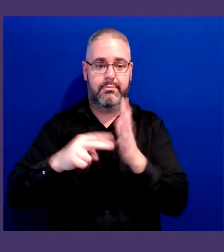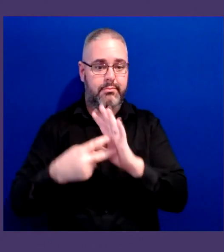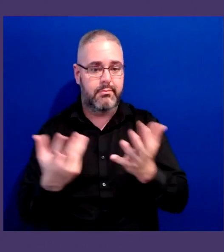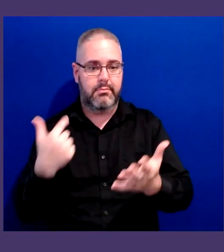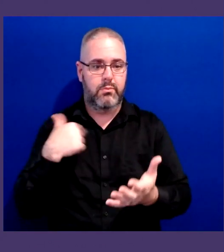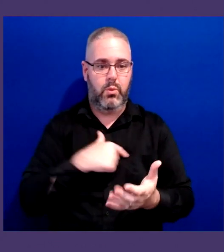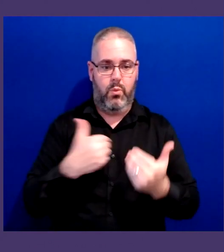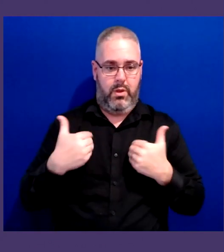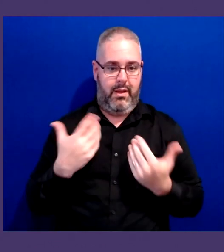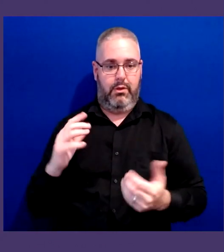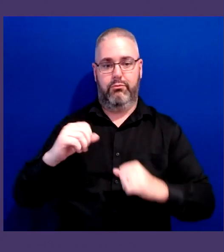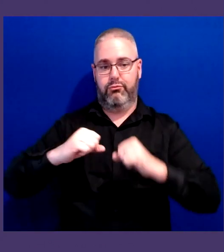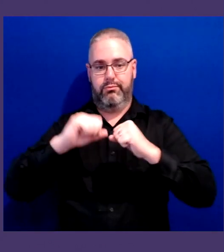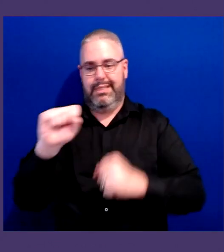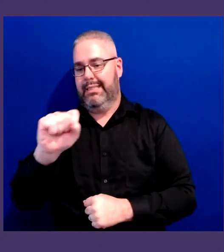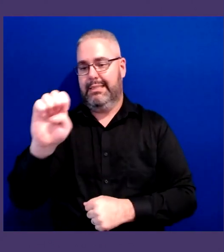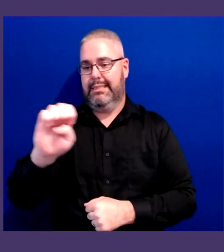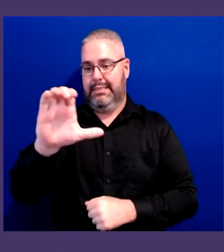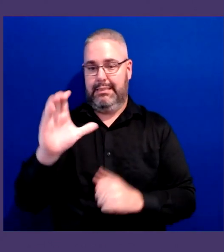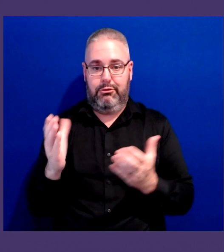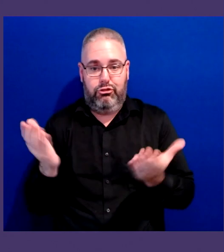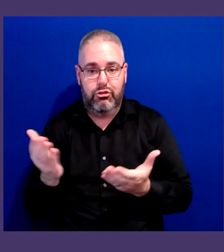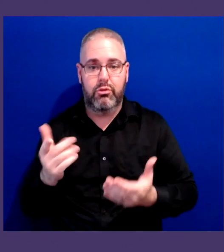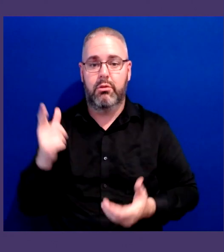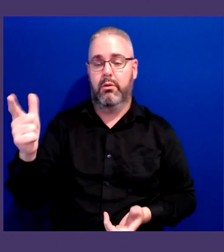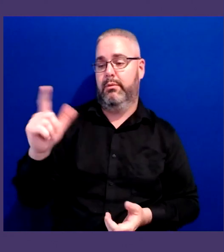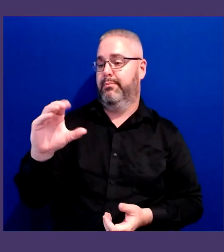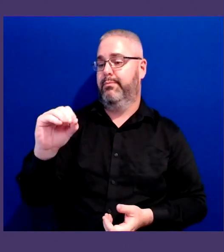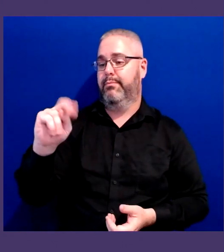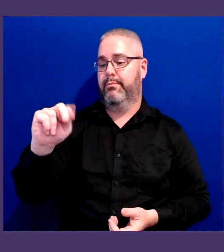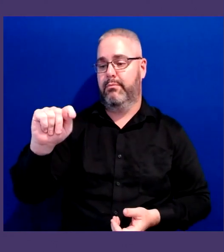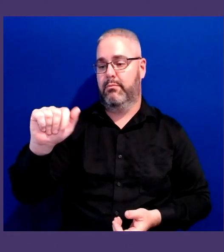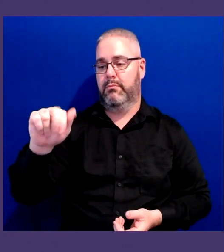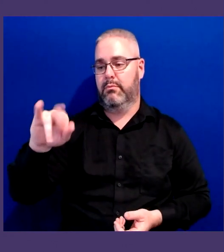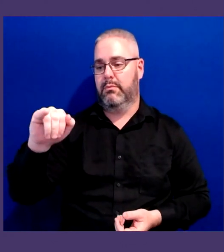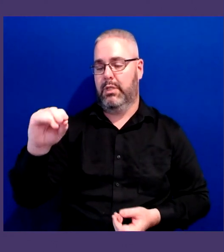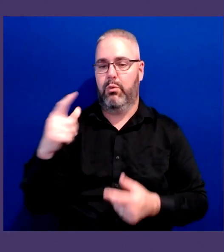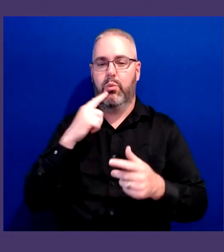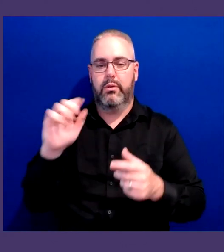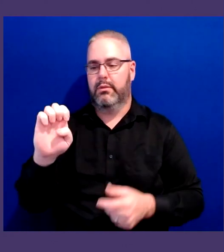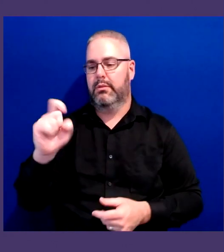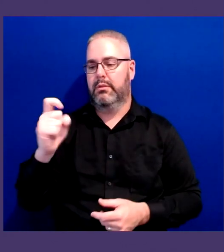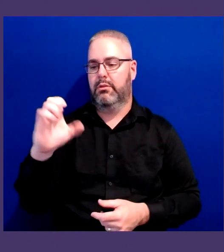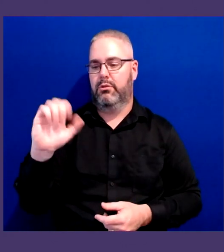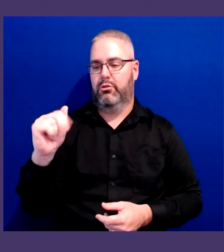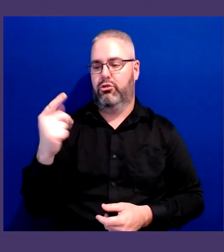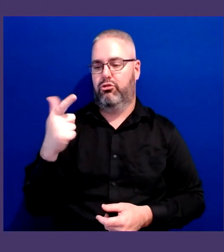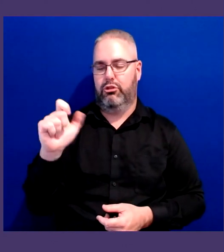maybe it's your Ontario Securities Commission, maybe it's other sustainability boards around the world that are going to say,